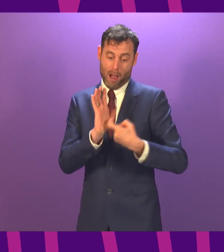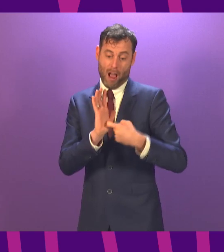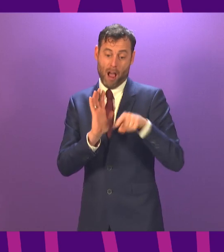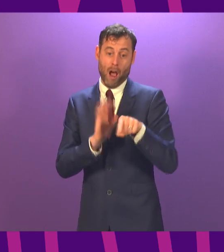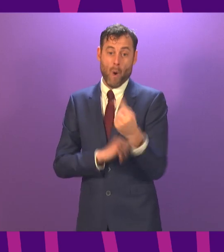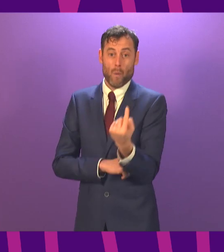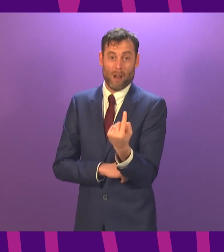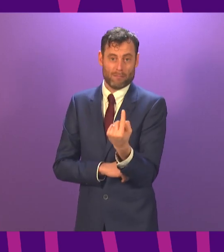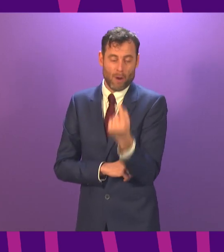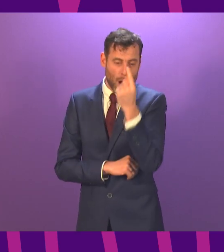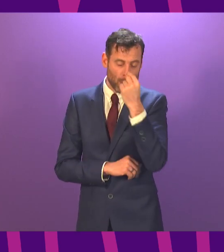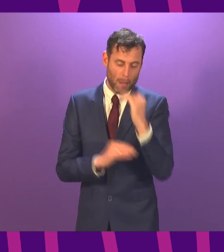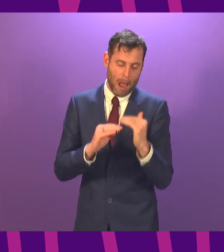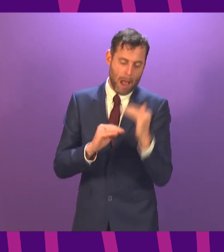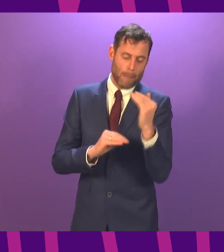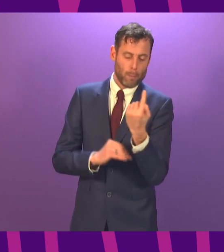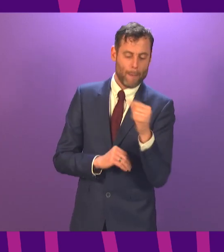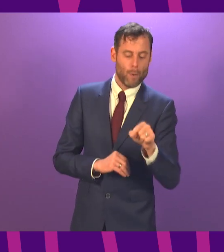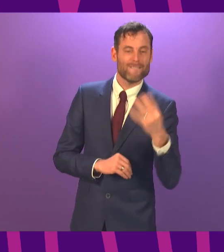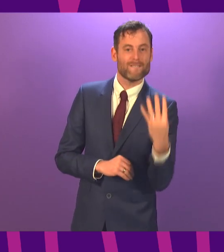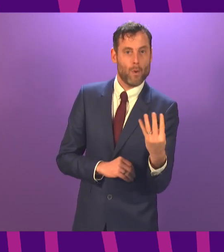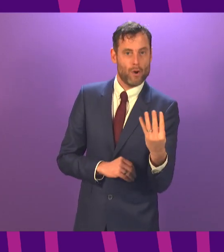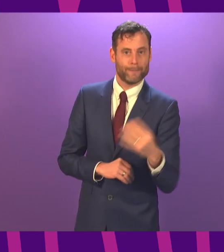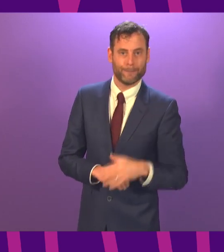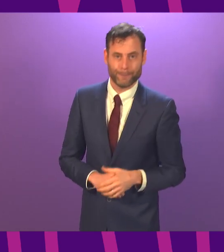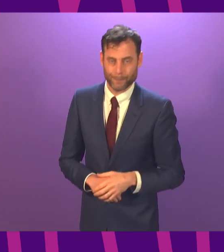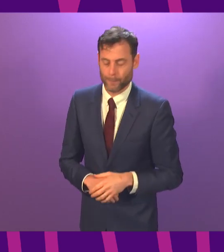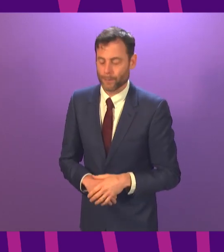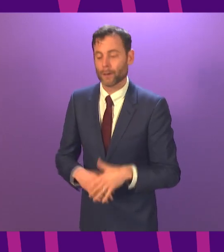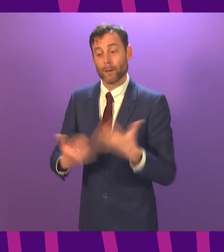gives us grounds for hope, but the overall state of the pandemic is a cause for concern.